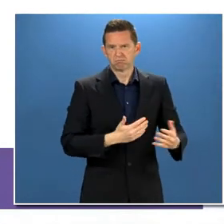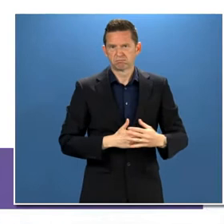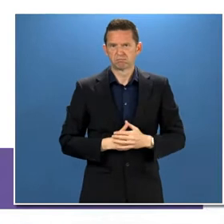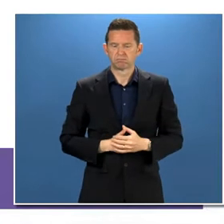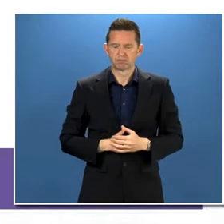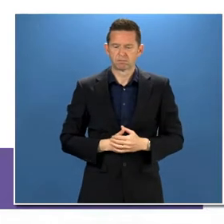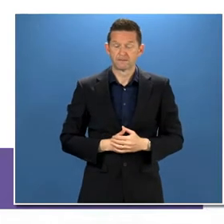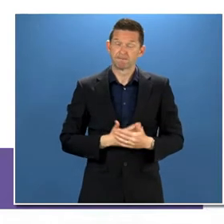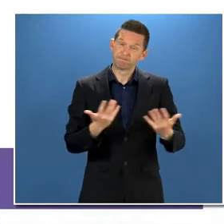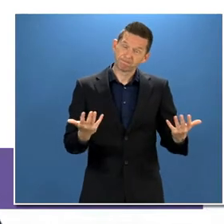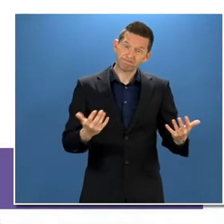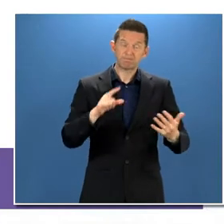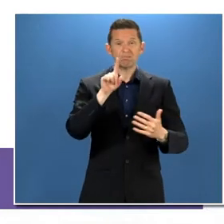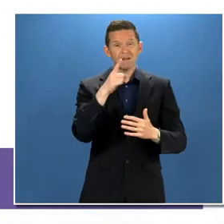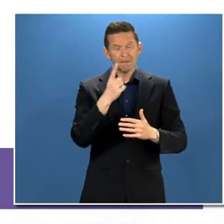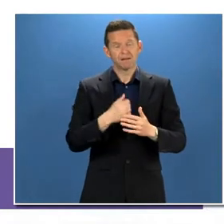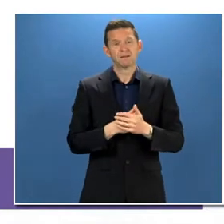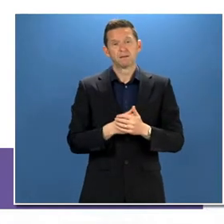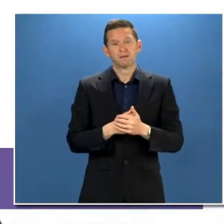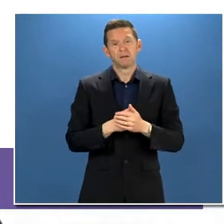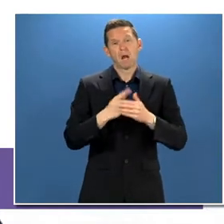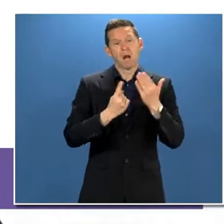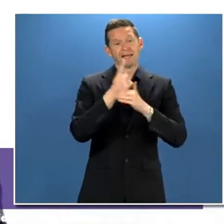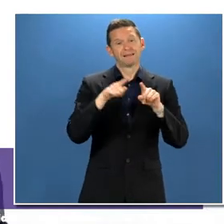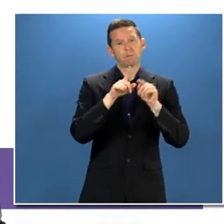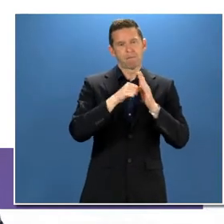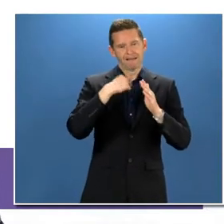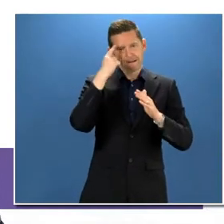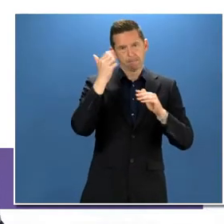But at the same time, I had to move to Canberra and try and live again on my